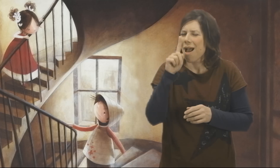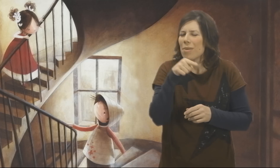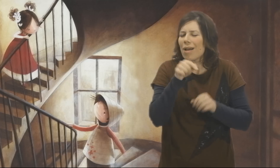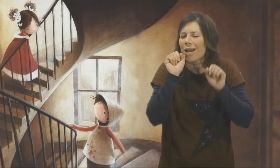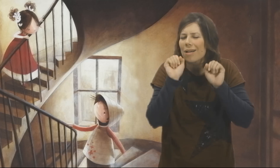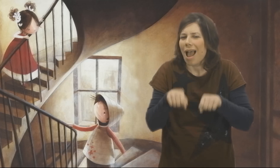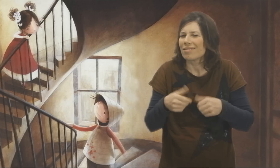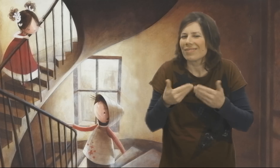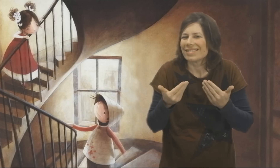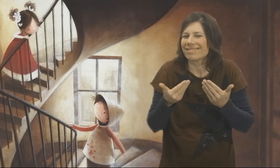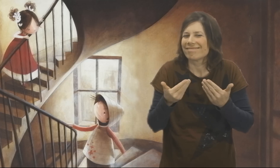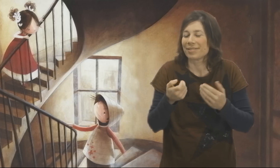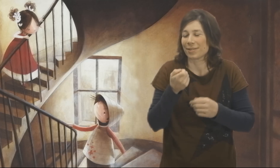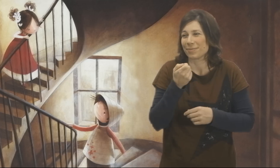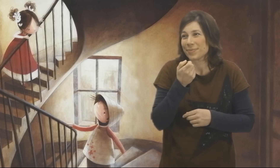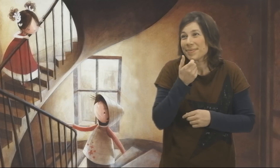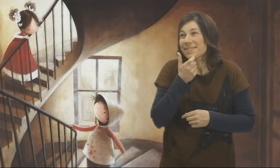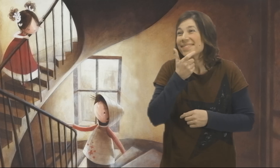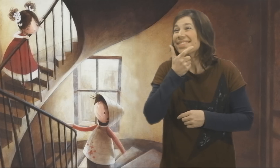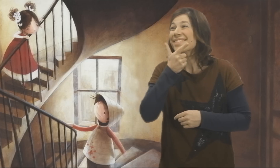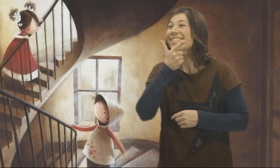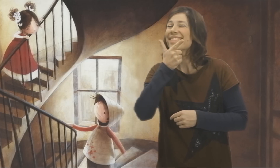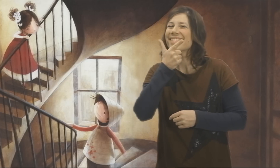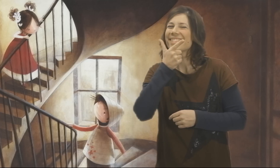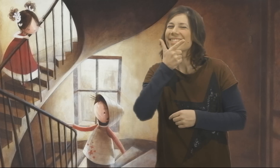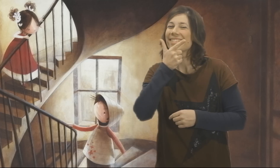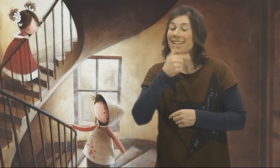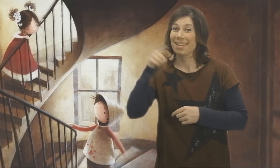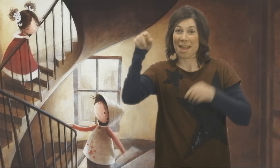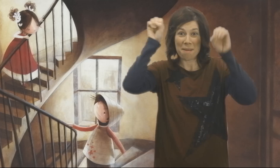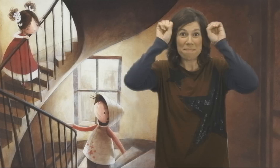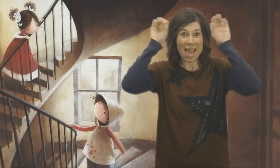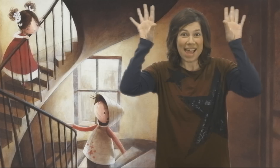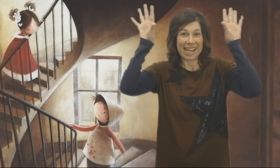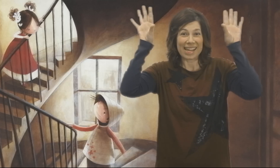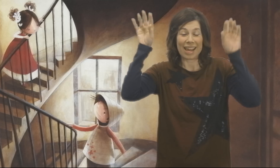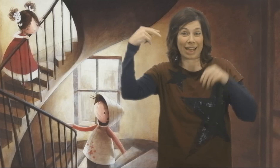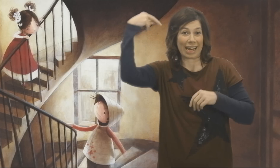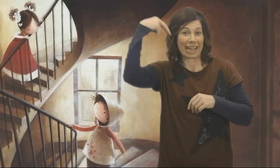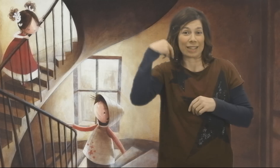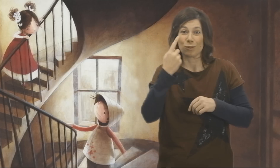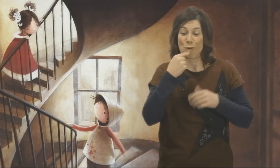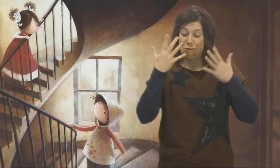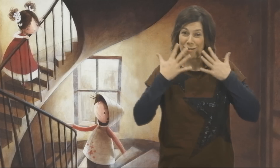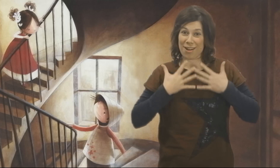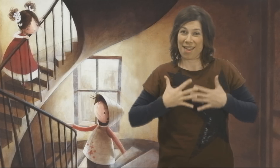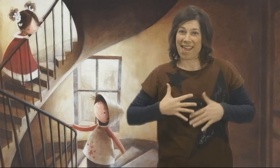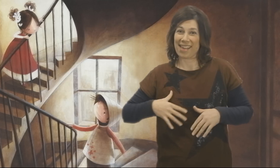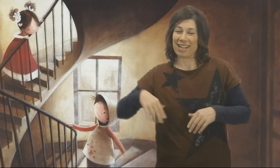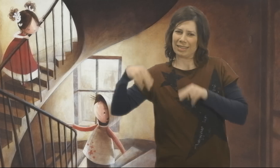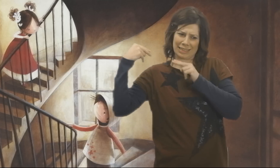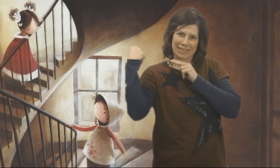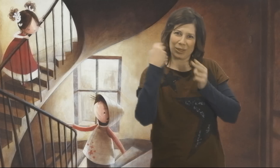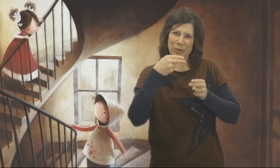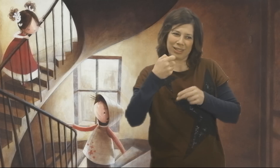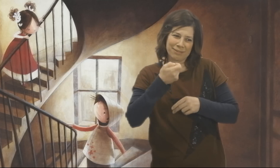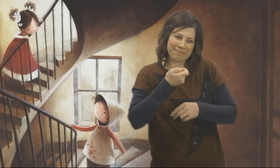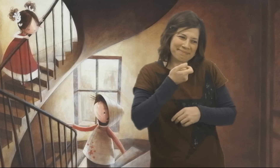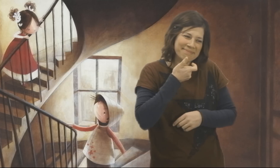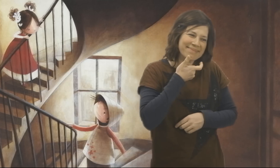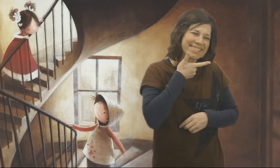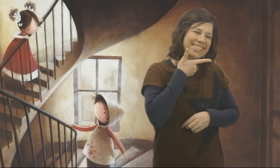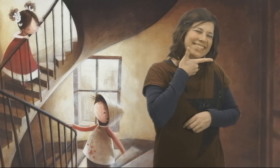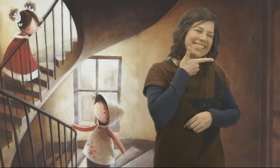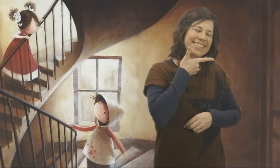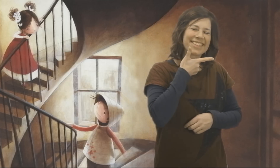But he can smile. Mary wears a cherry red dress and she is smiling too.